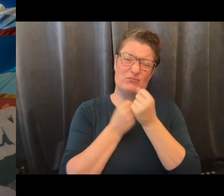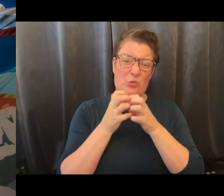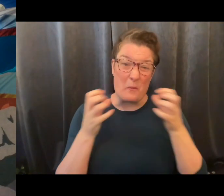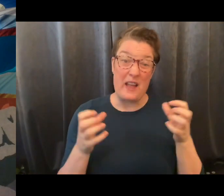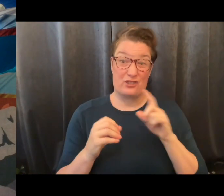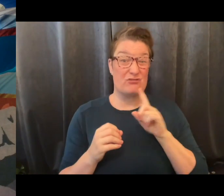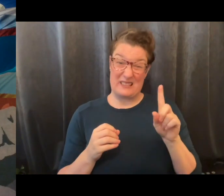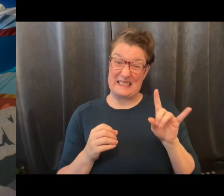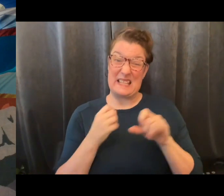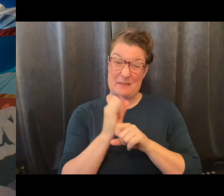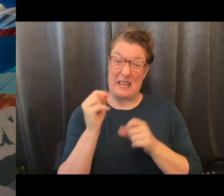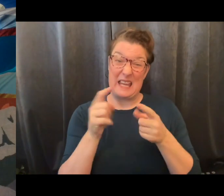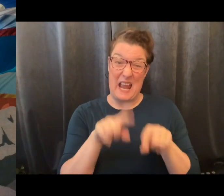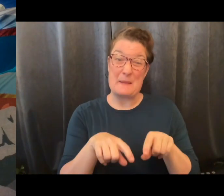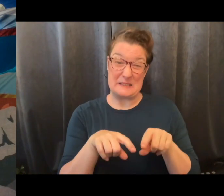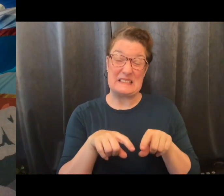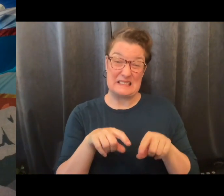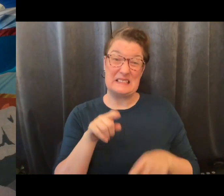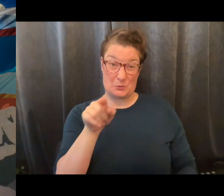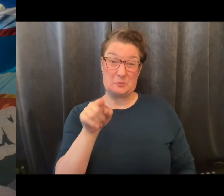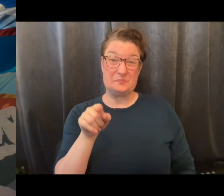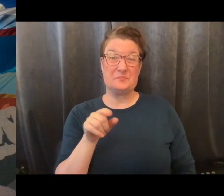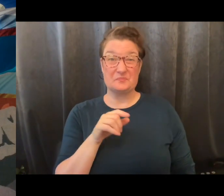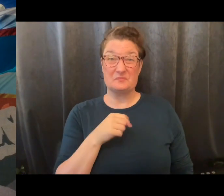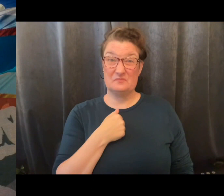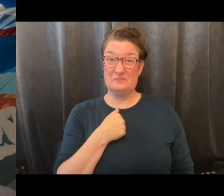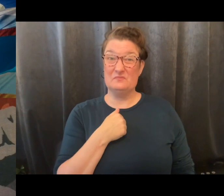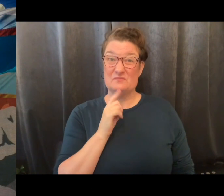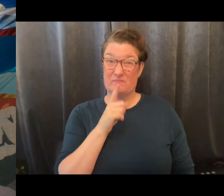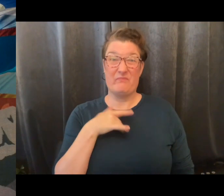that, um, Yeah, I mean, I really feel like our friendship is like this really